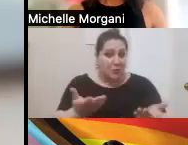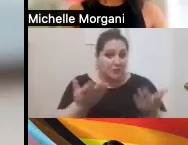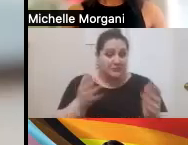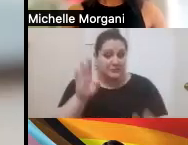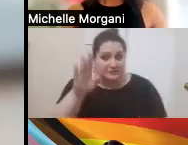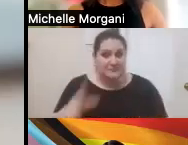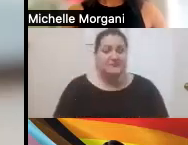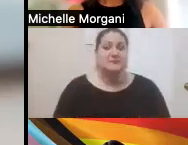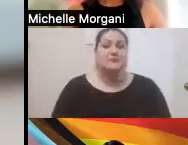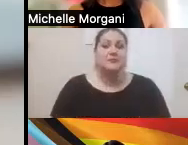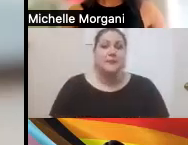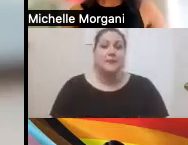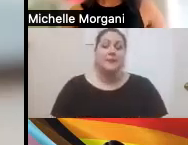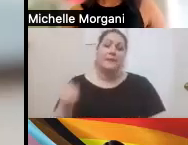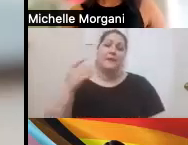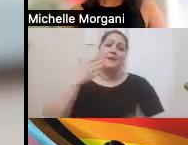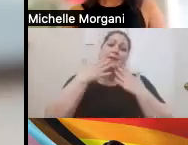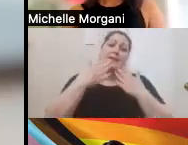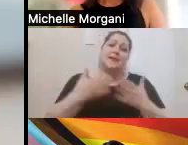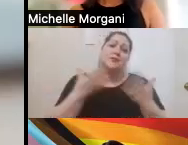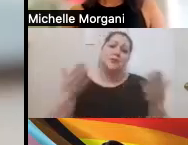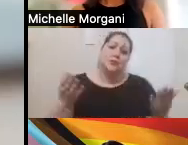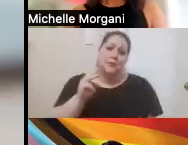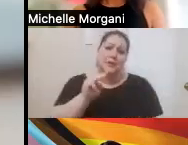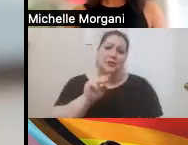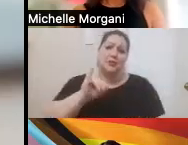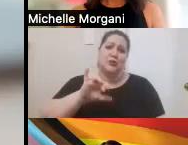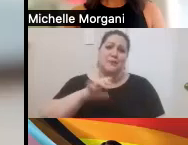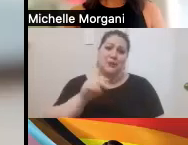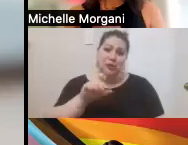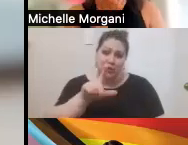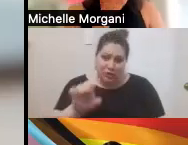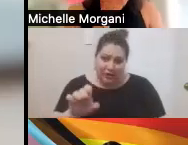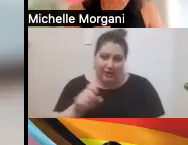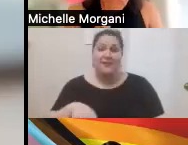But thank you so much Michelle and Lake for your thoughtful responses to questions